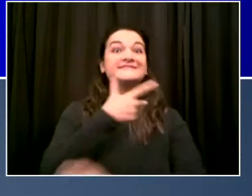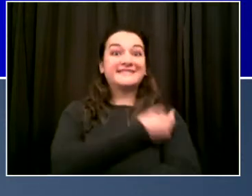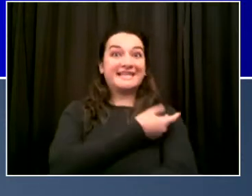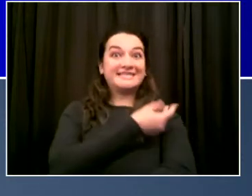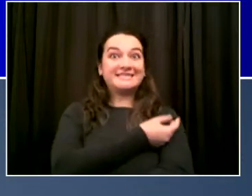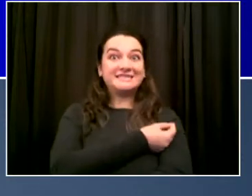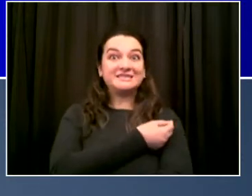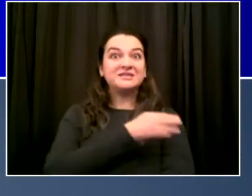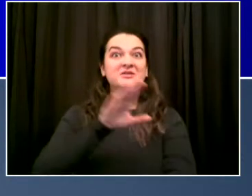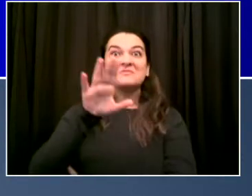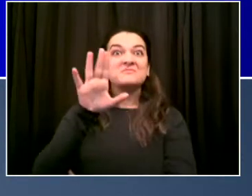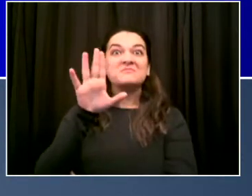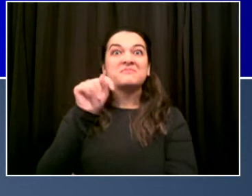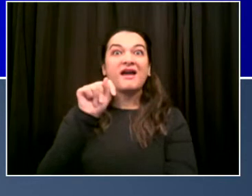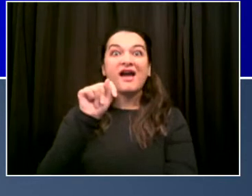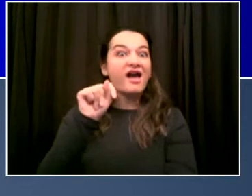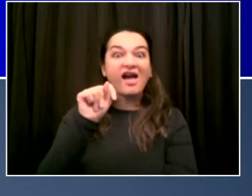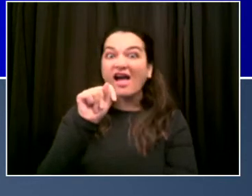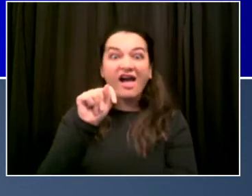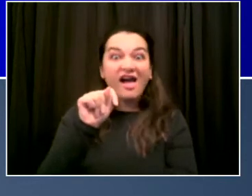VACCINATIONS. WE SURPASSED THAT GOAL THIS